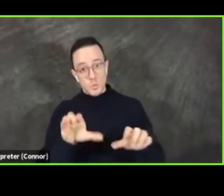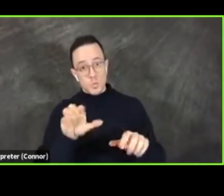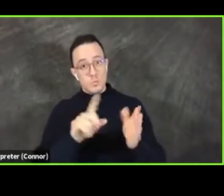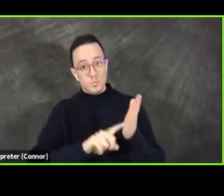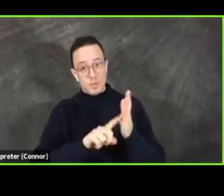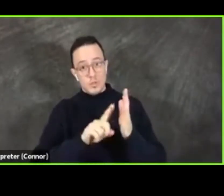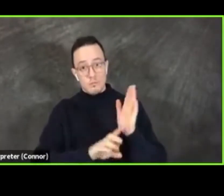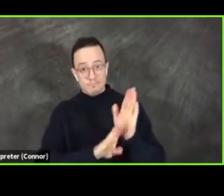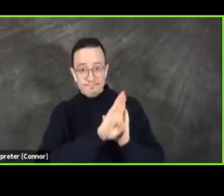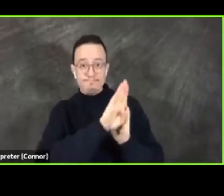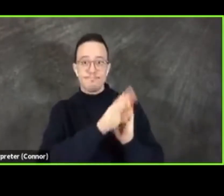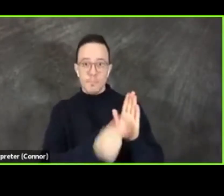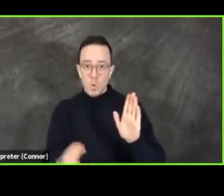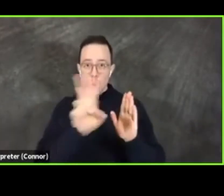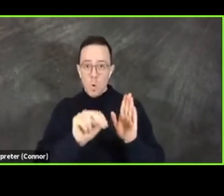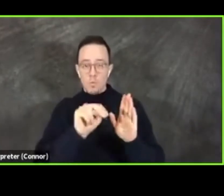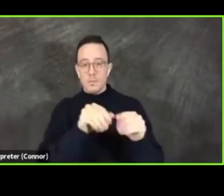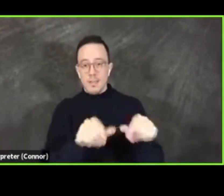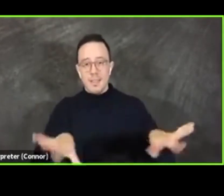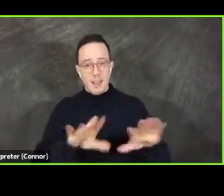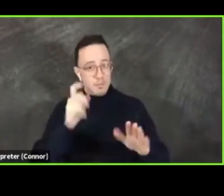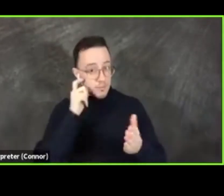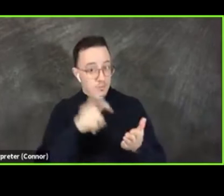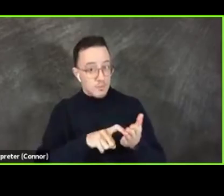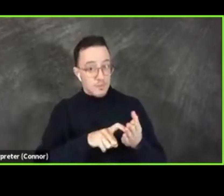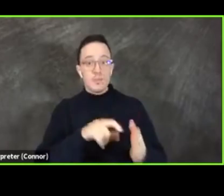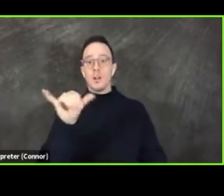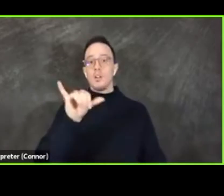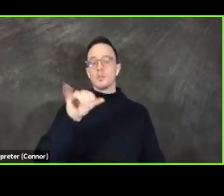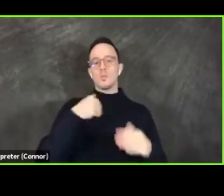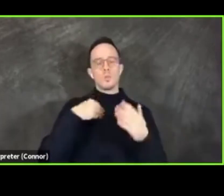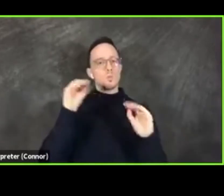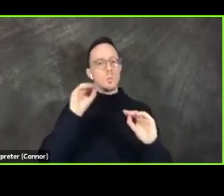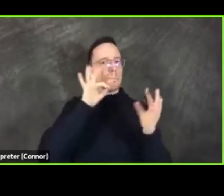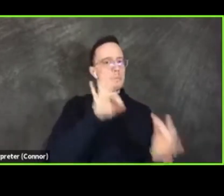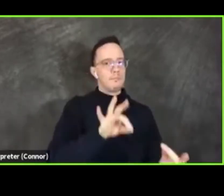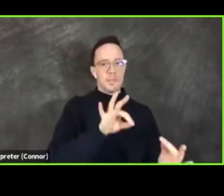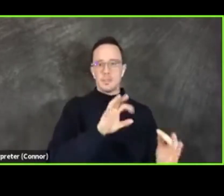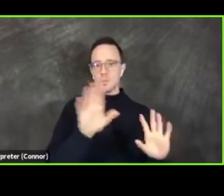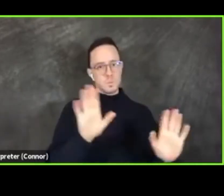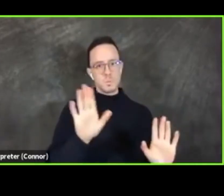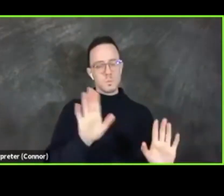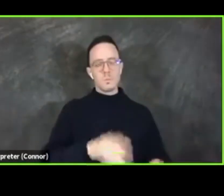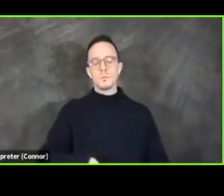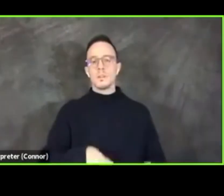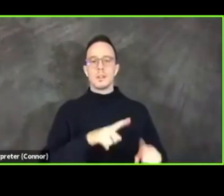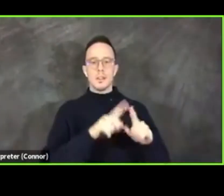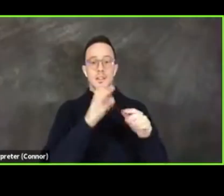RATHER, IT IS A LIVING, ONGOING PROCESS OF LEARNING, NURTURING RELATIONSHIPS, PRACTICING,